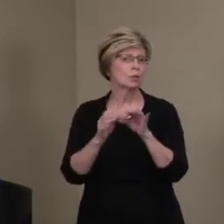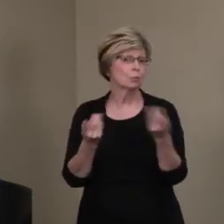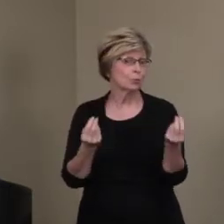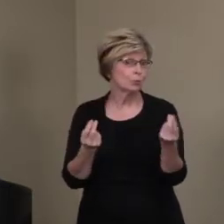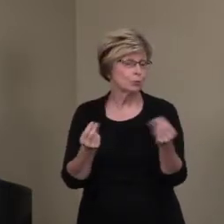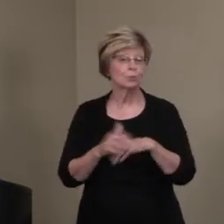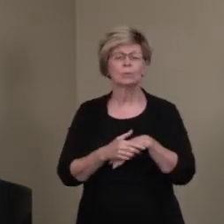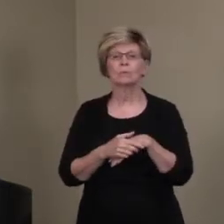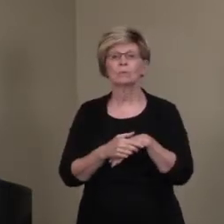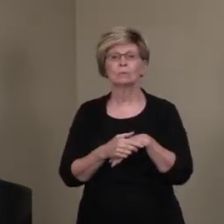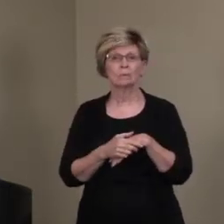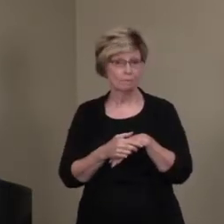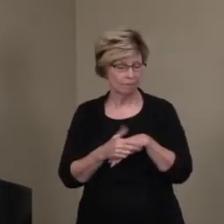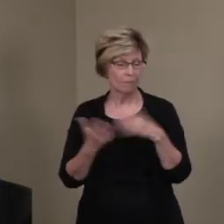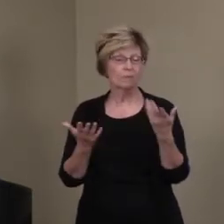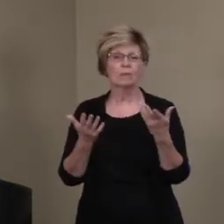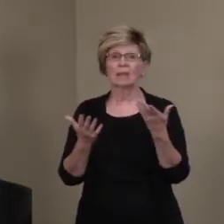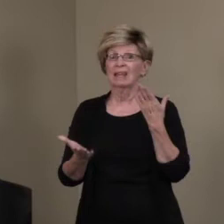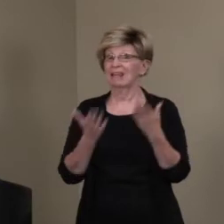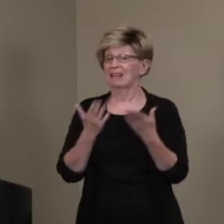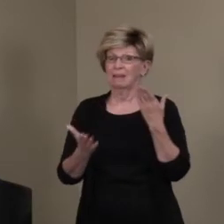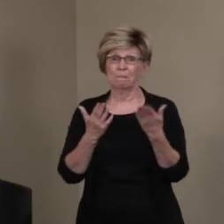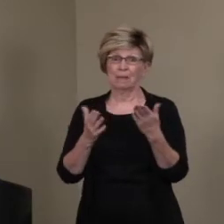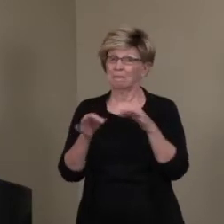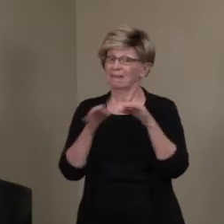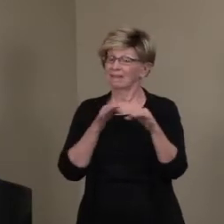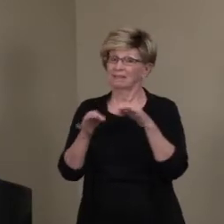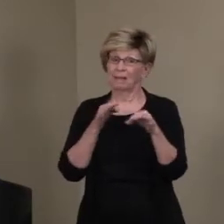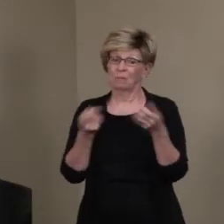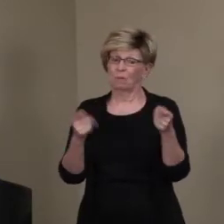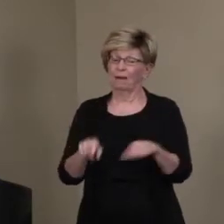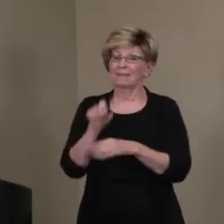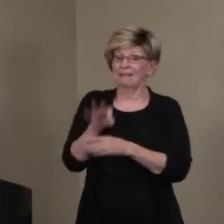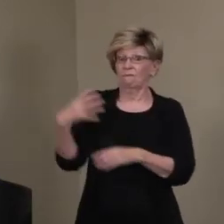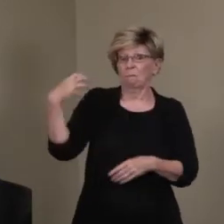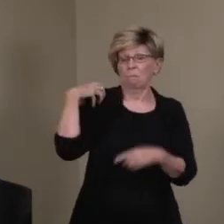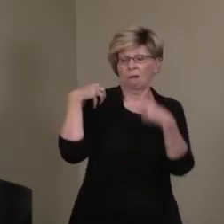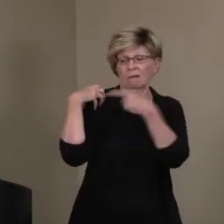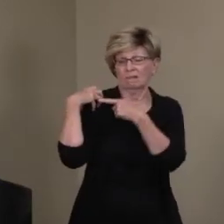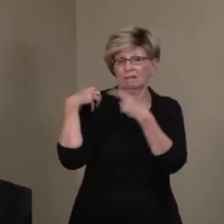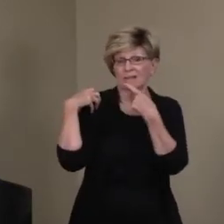be able to explain what an interpreter does and where they said and maybe